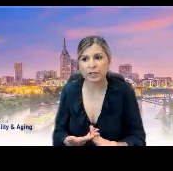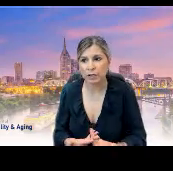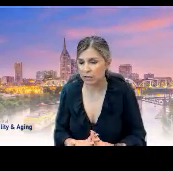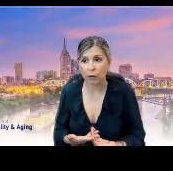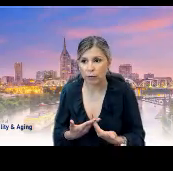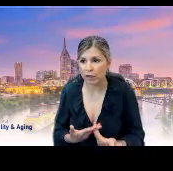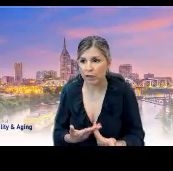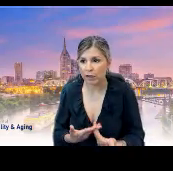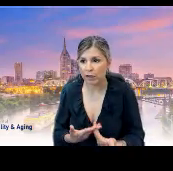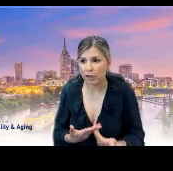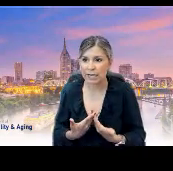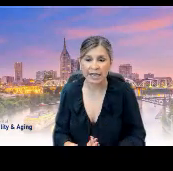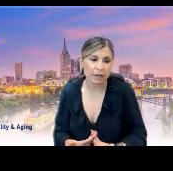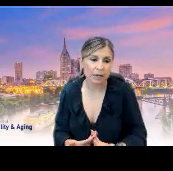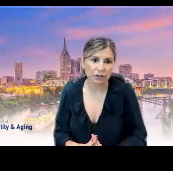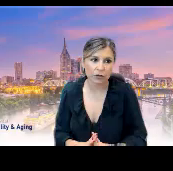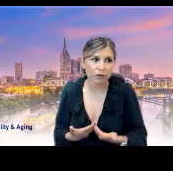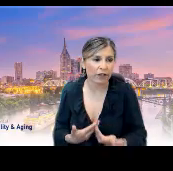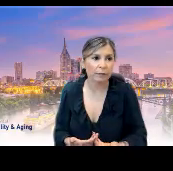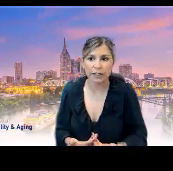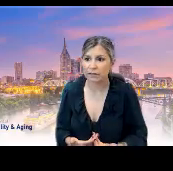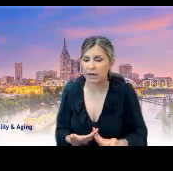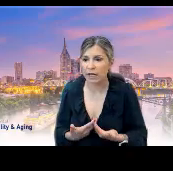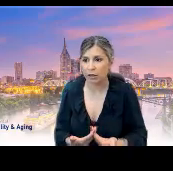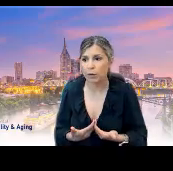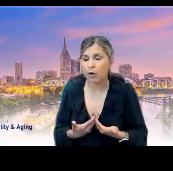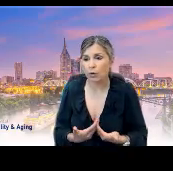As we talked about, respite can be a game changer for